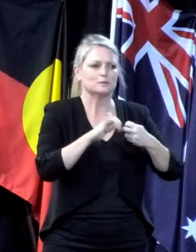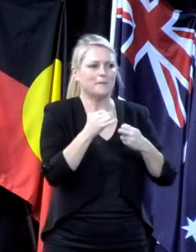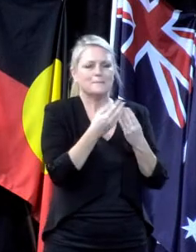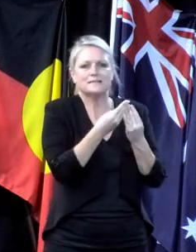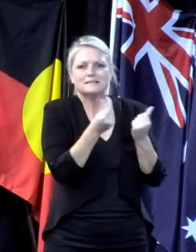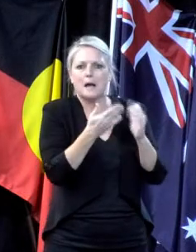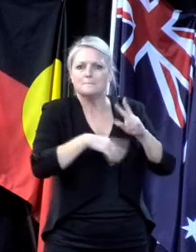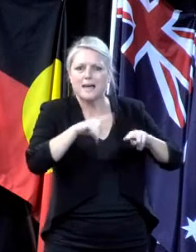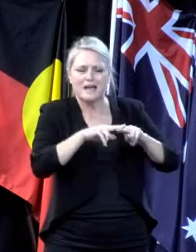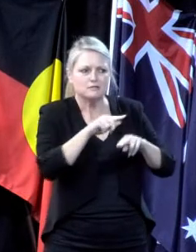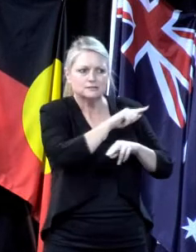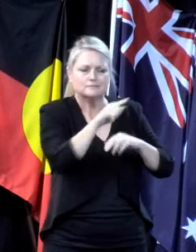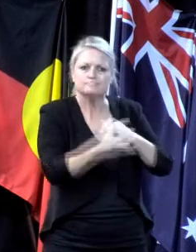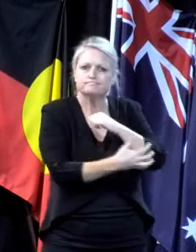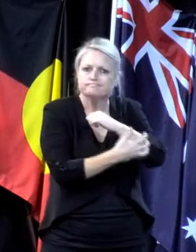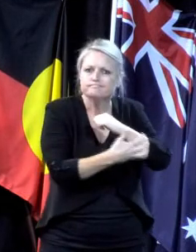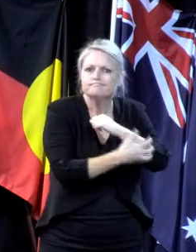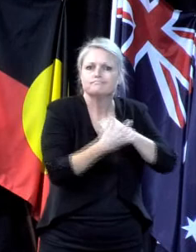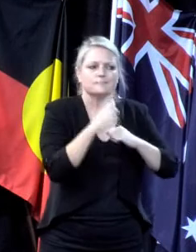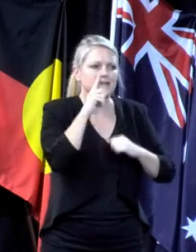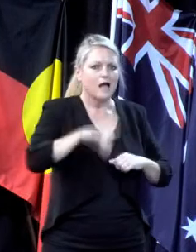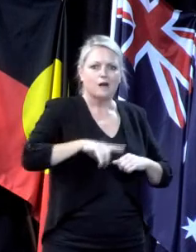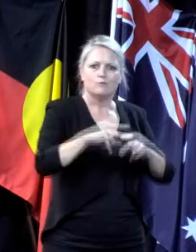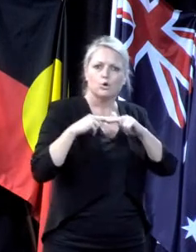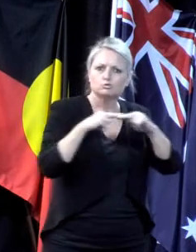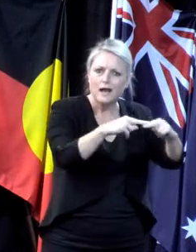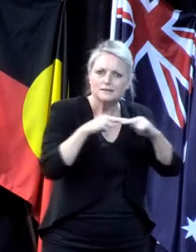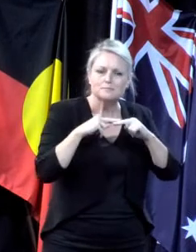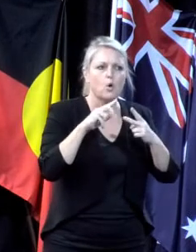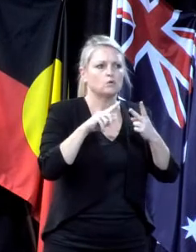such as transport, phone access, medical costs and time